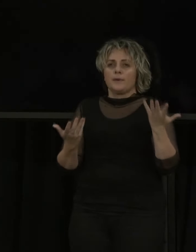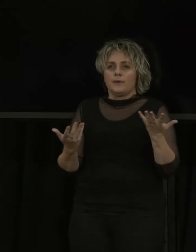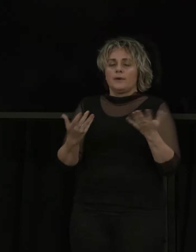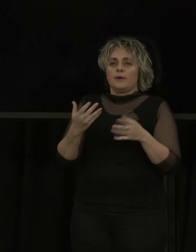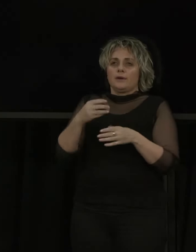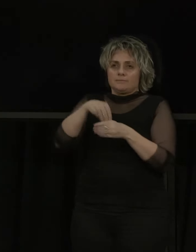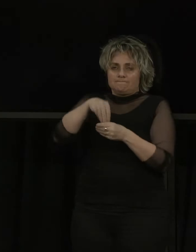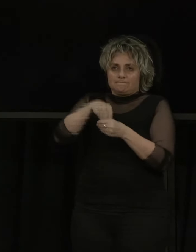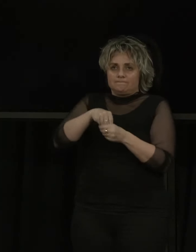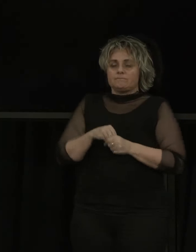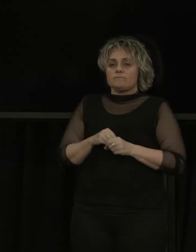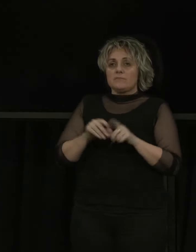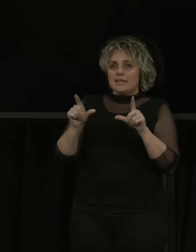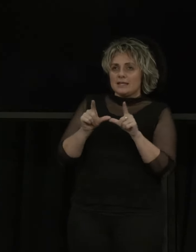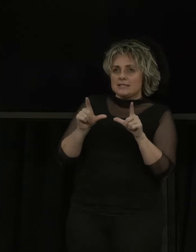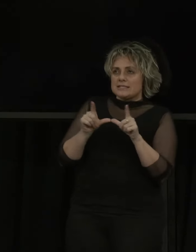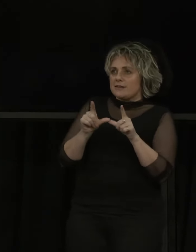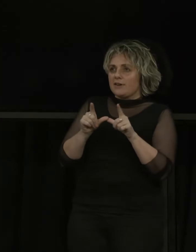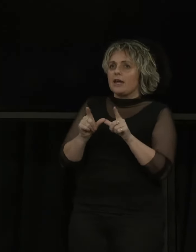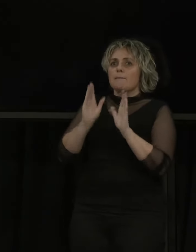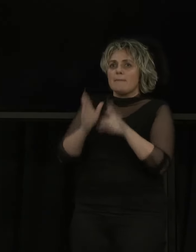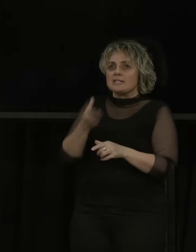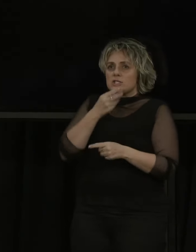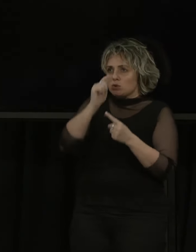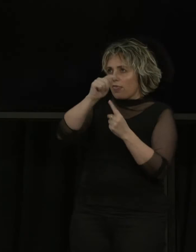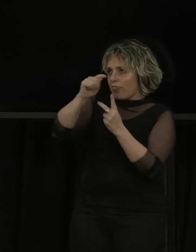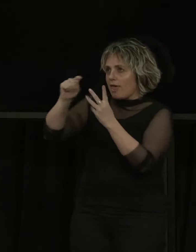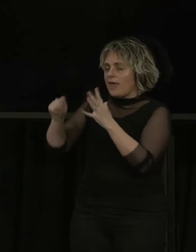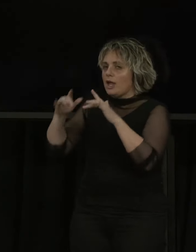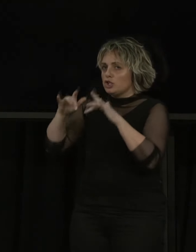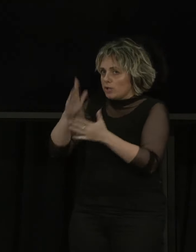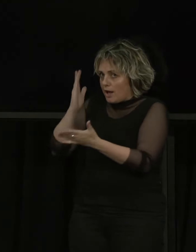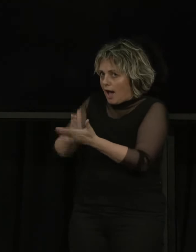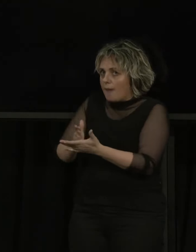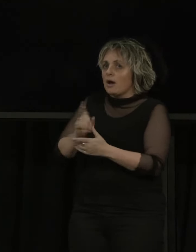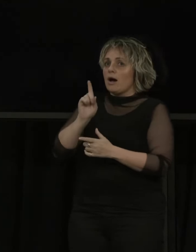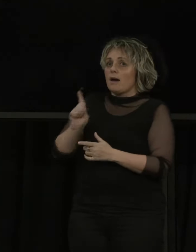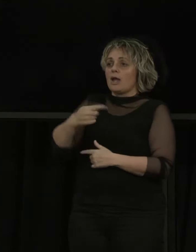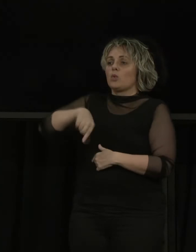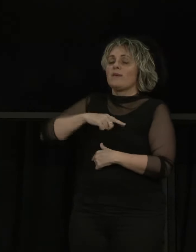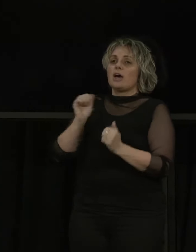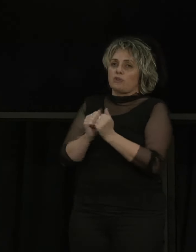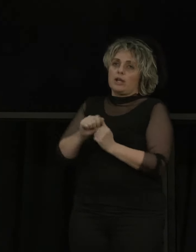These points form the draft framework we are now consulting on. While we finalise details on